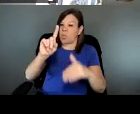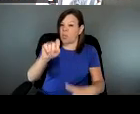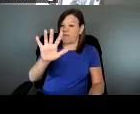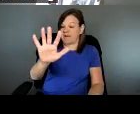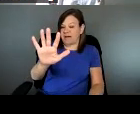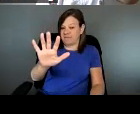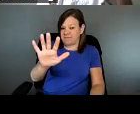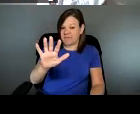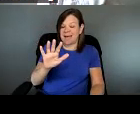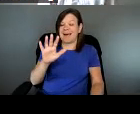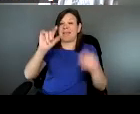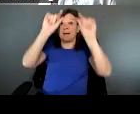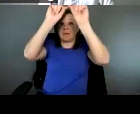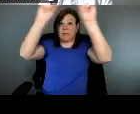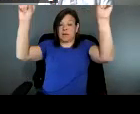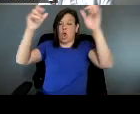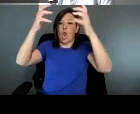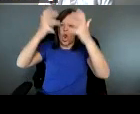in a larger font and left justified.